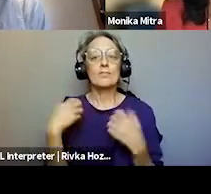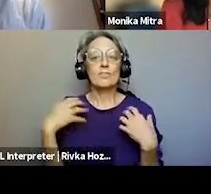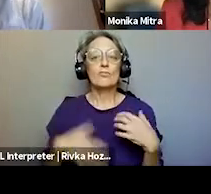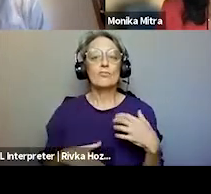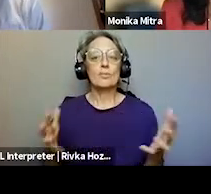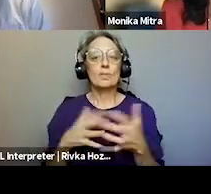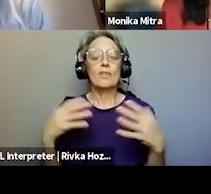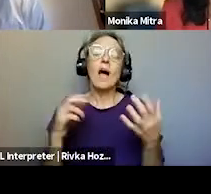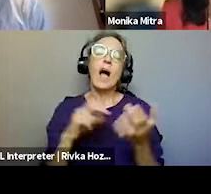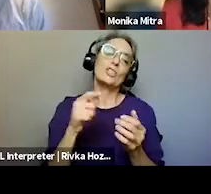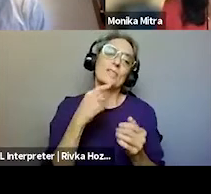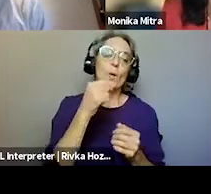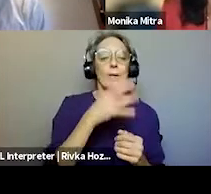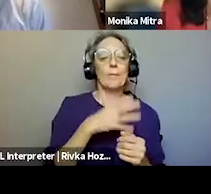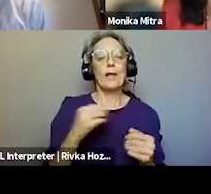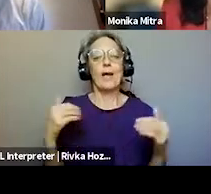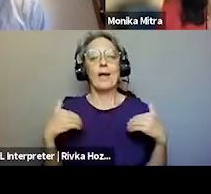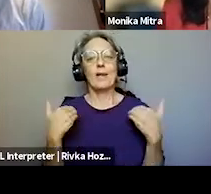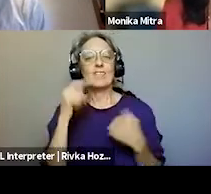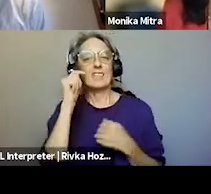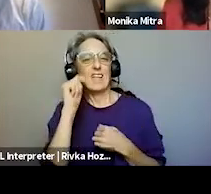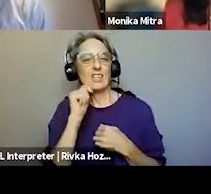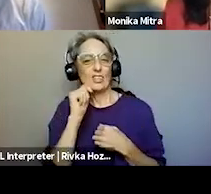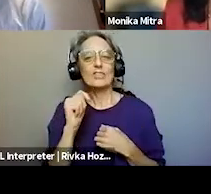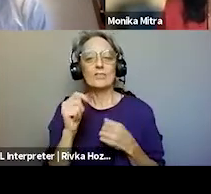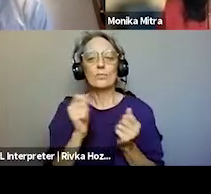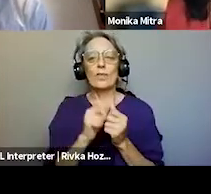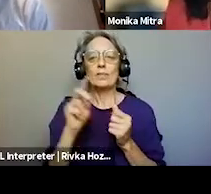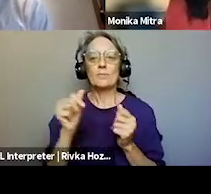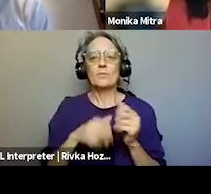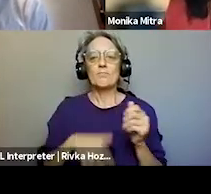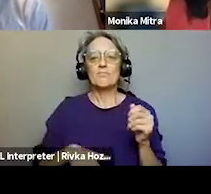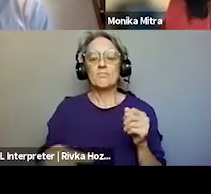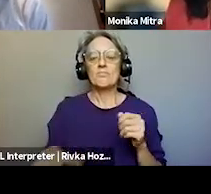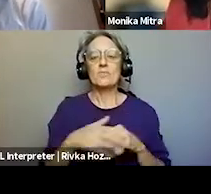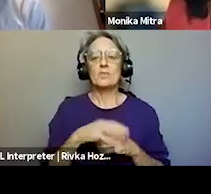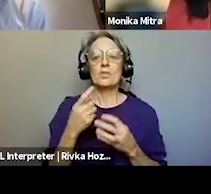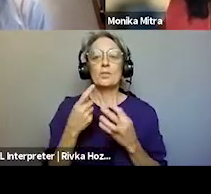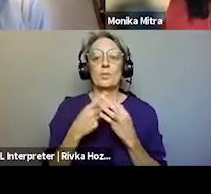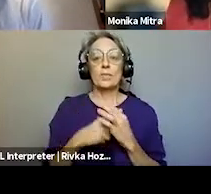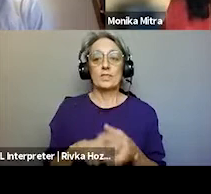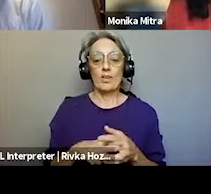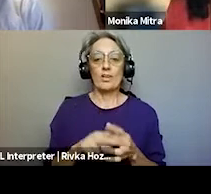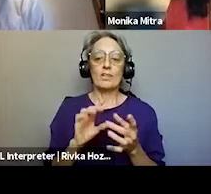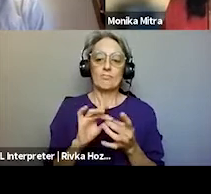We started in the winter with a brief on disability and pregnancy which summarized